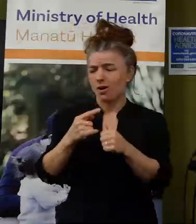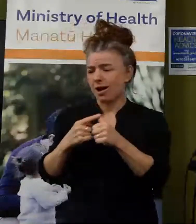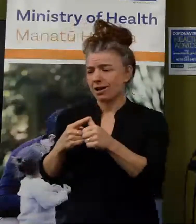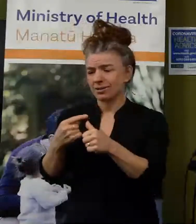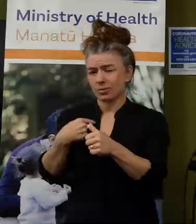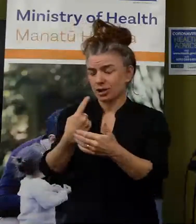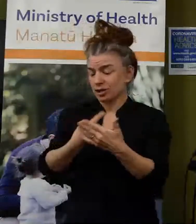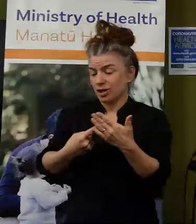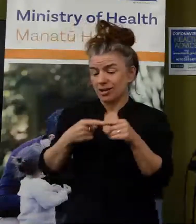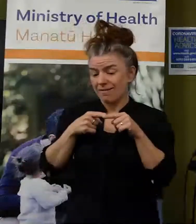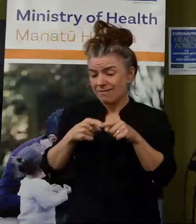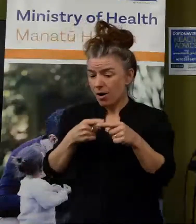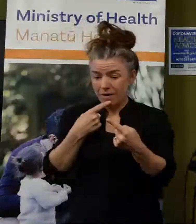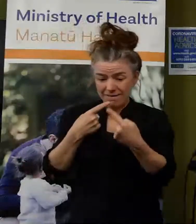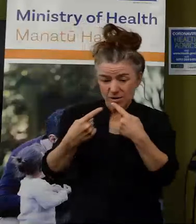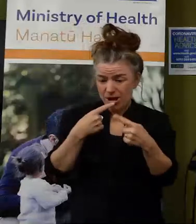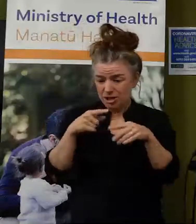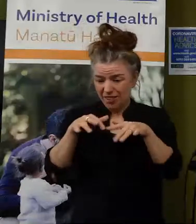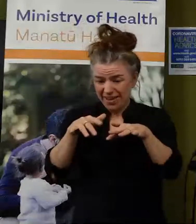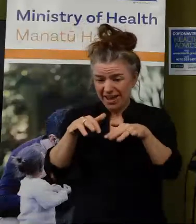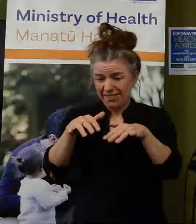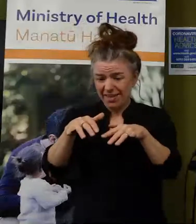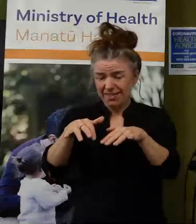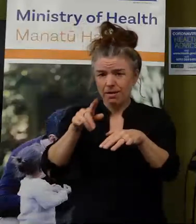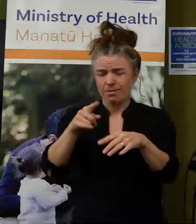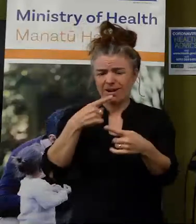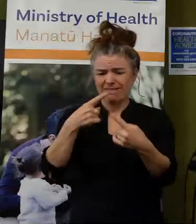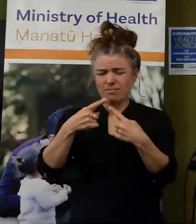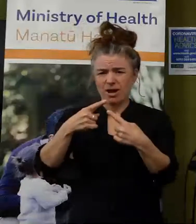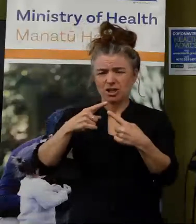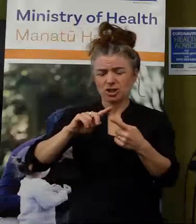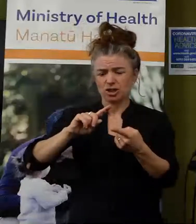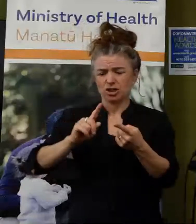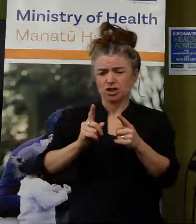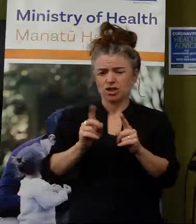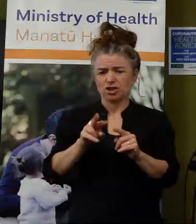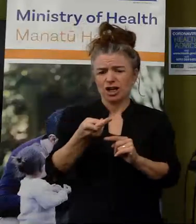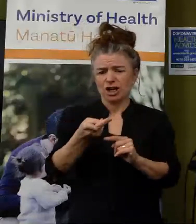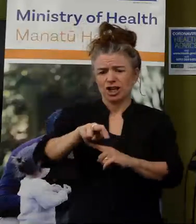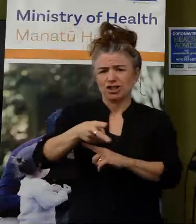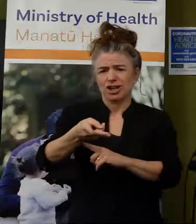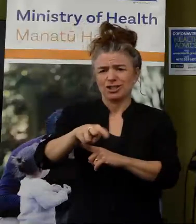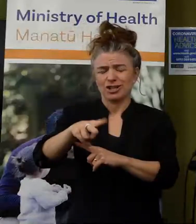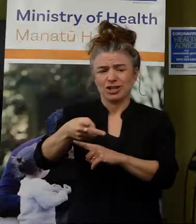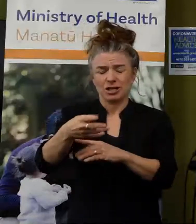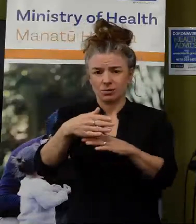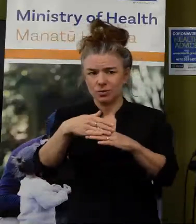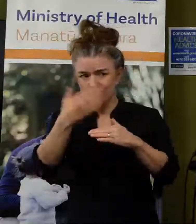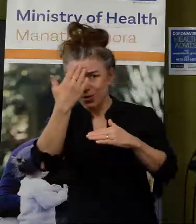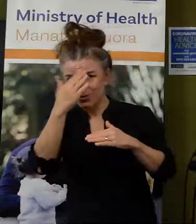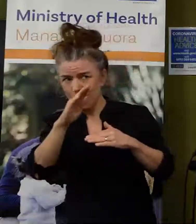is changing very rapidly." And I think that nicely describes the situation we are in, why we have